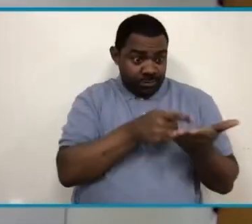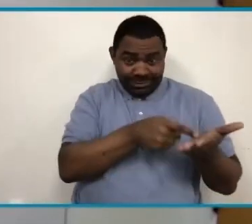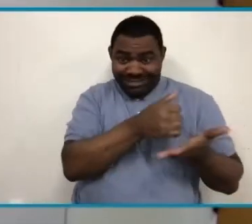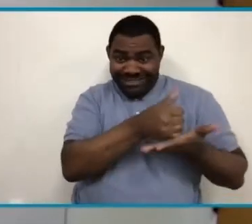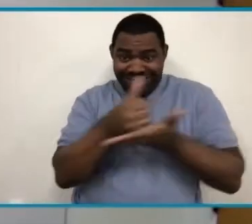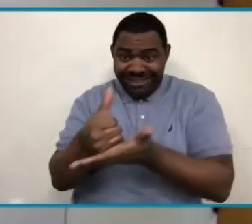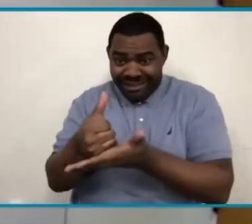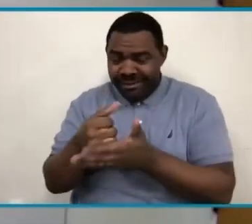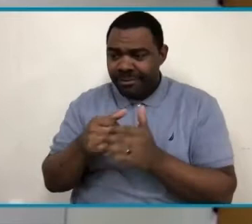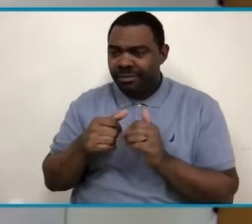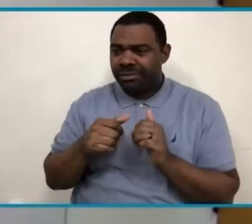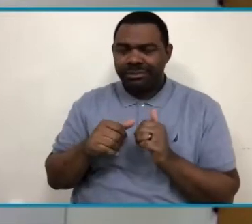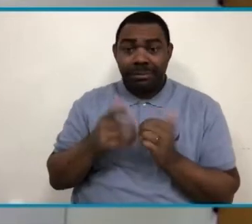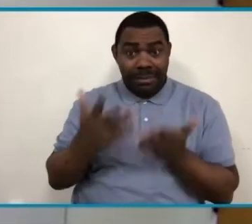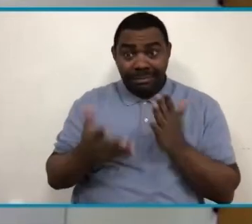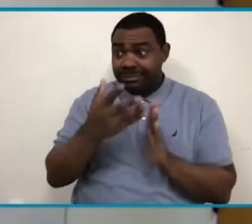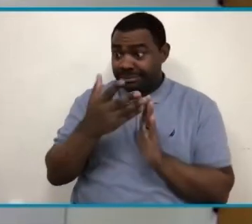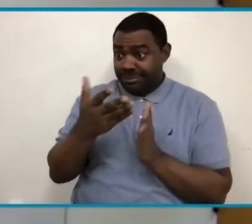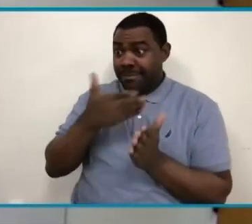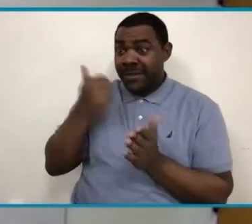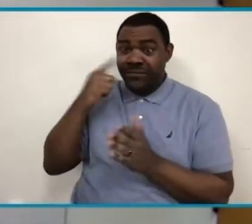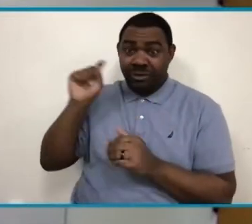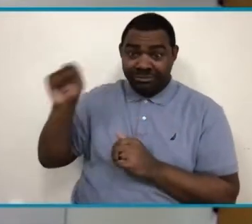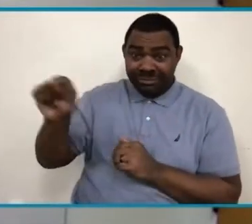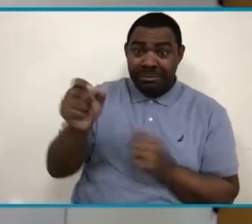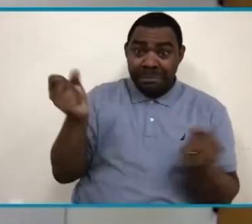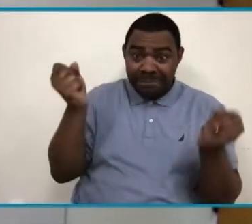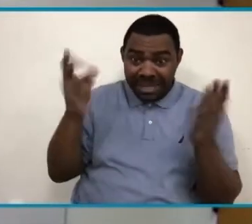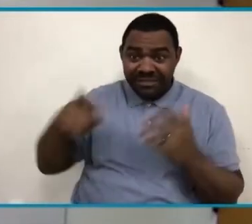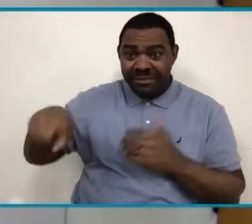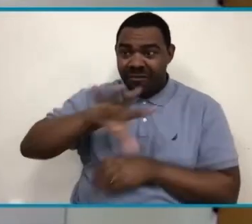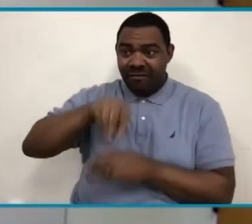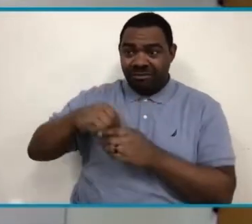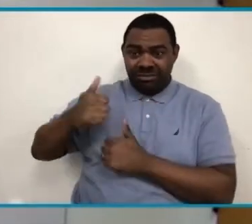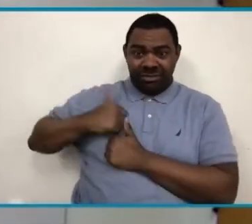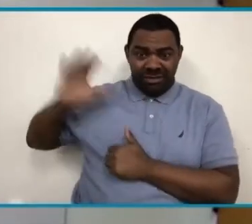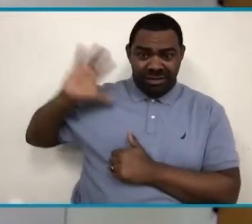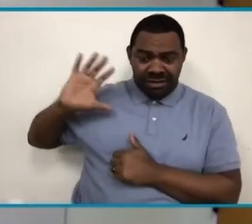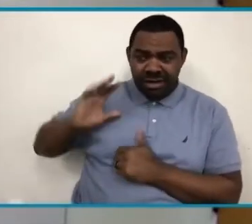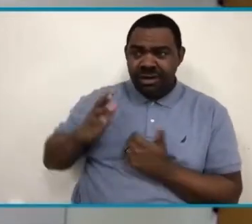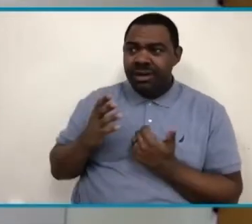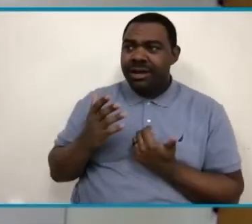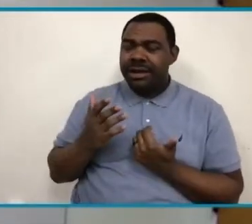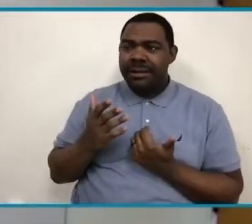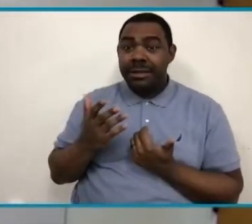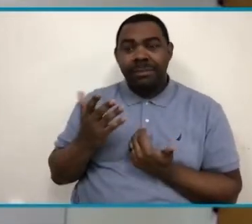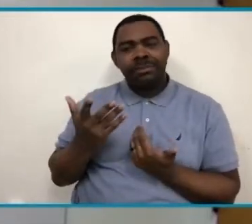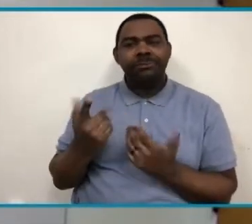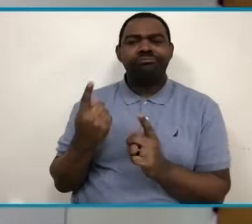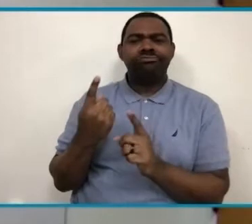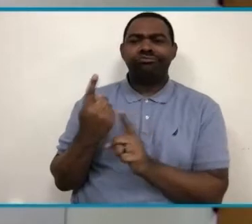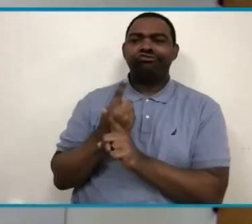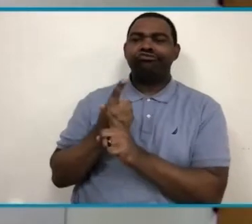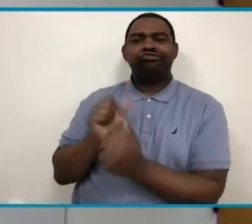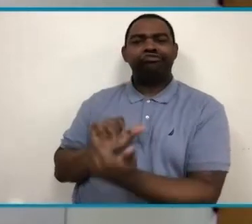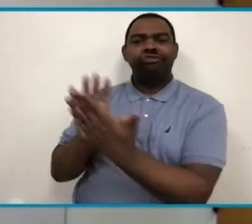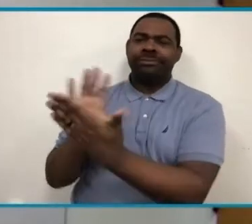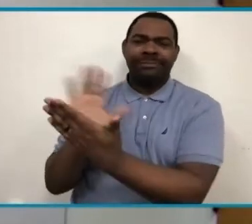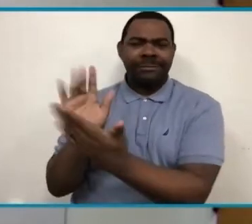many veterans than a conventional approach, such as the currently-available, empirically-supported